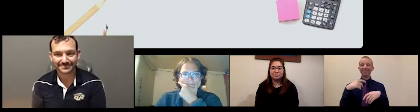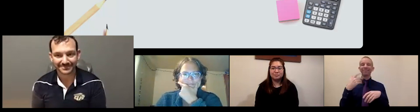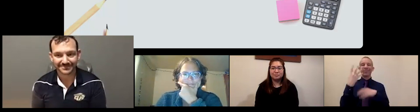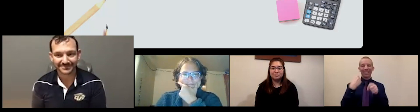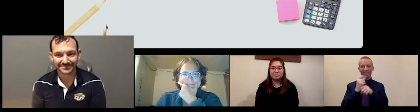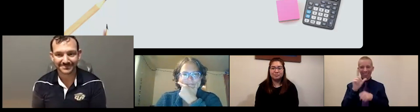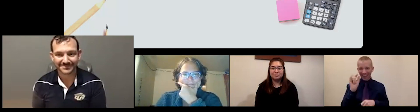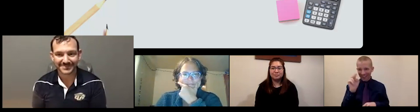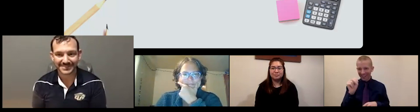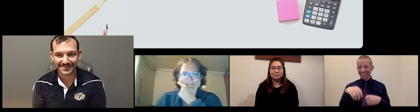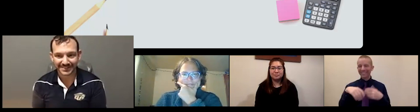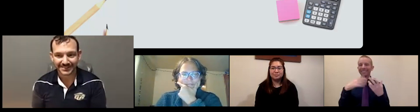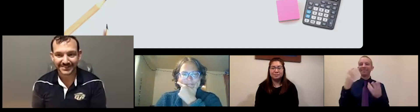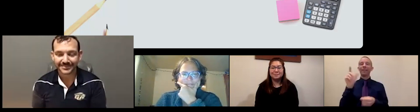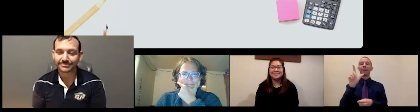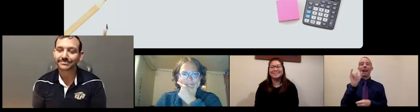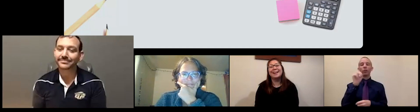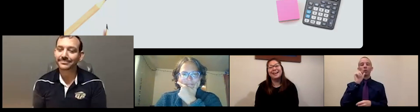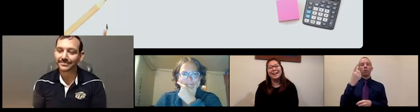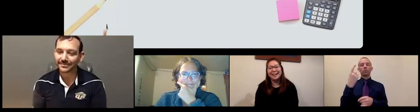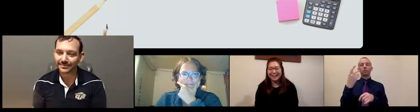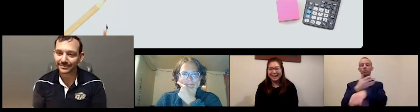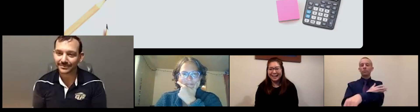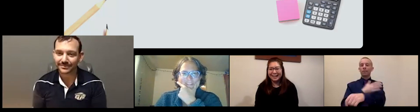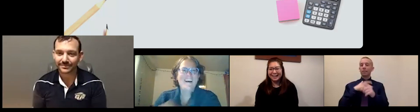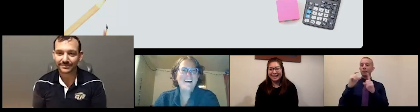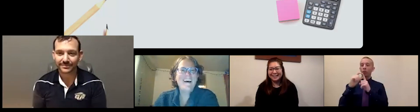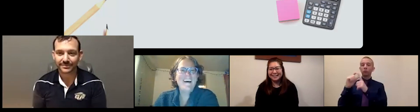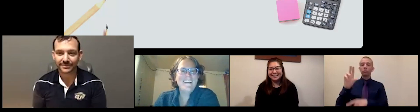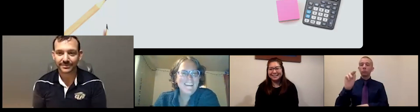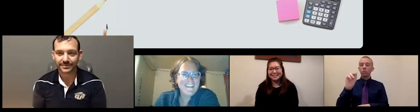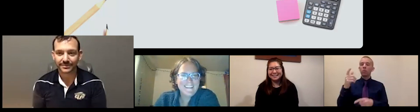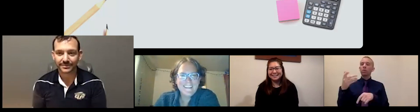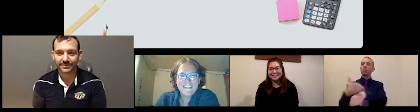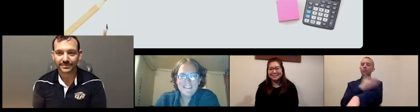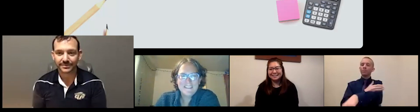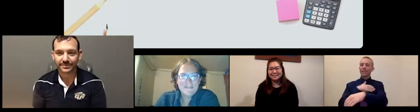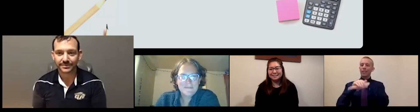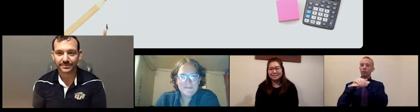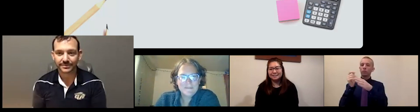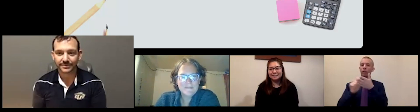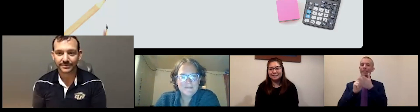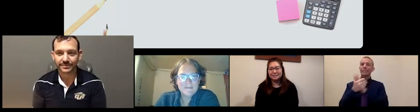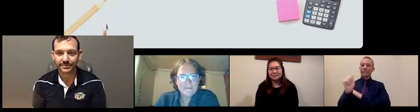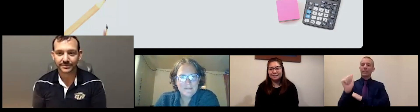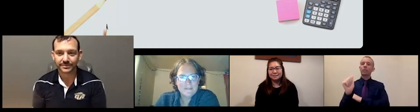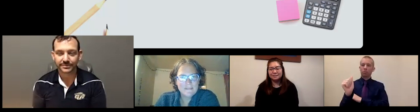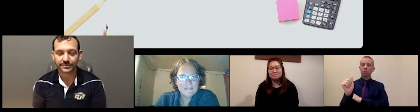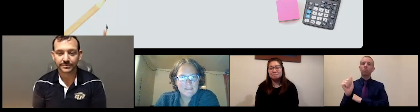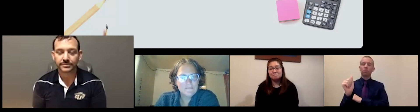I took four years of Latin, and Latin not only improved my terminology but also improved my English writing skills.